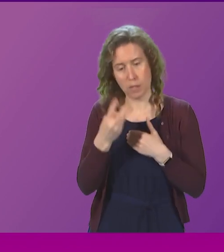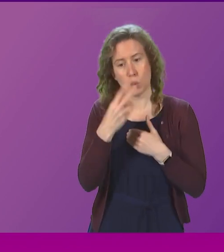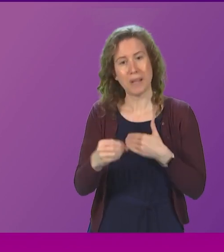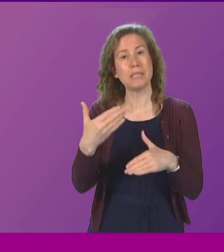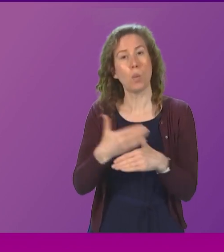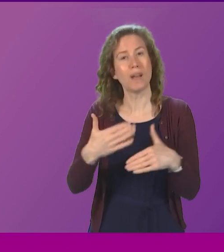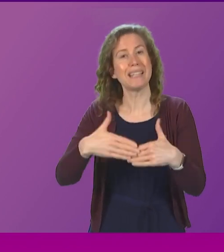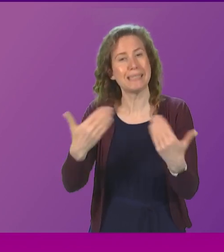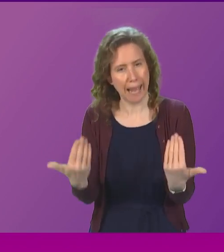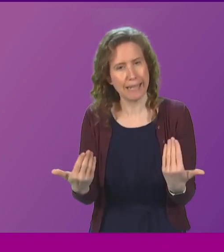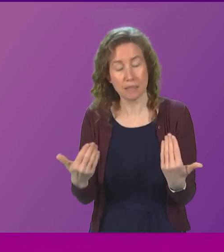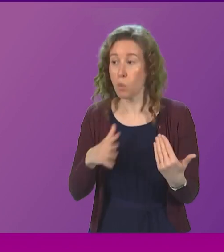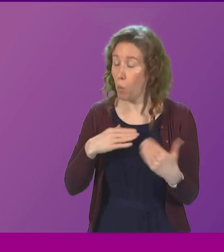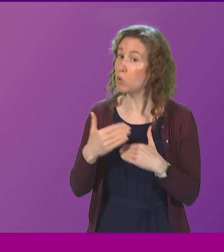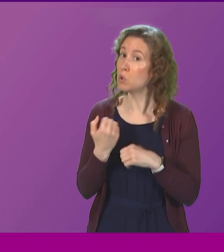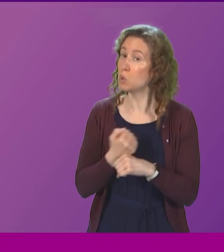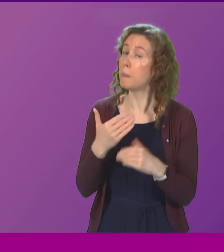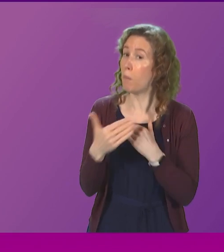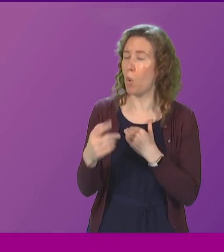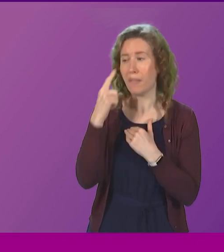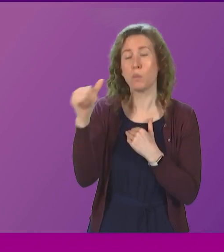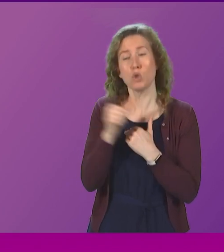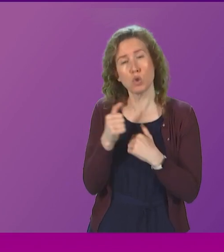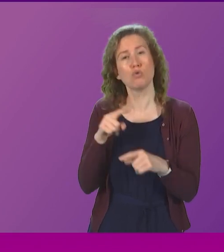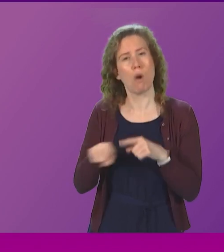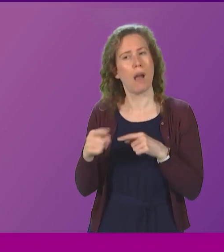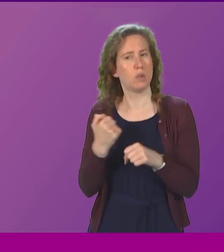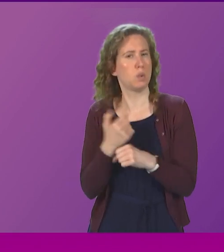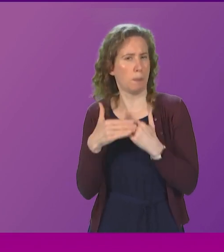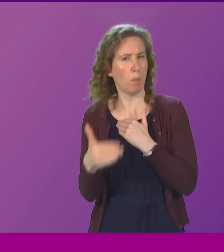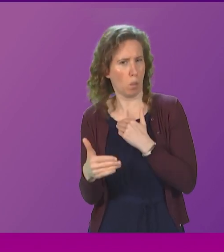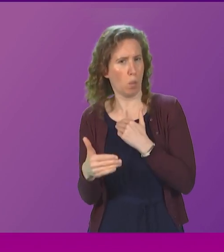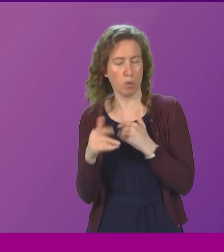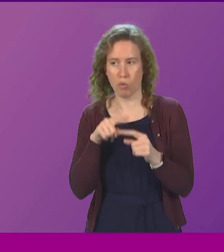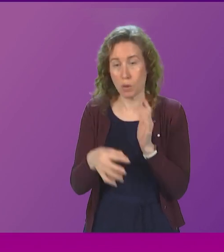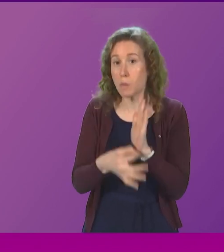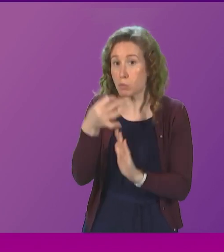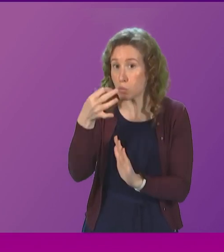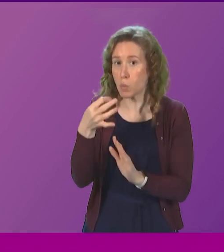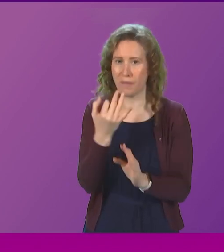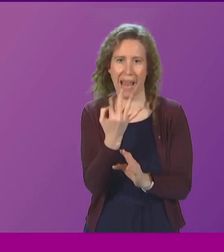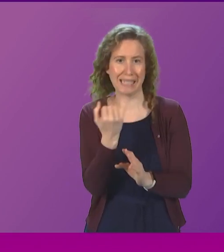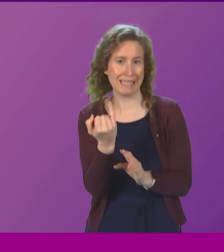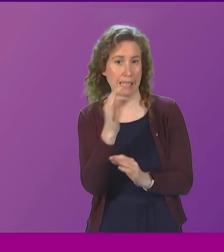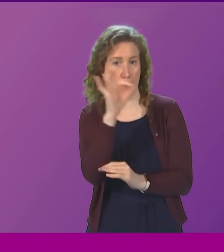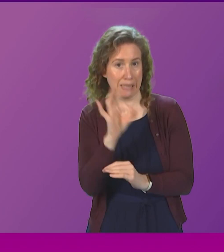We want to do more, and we should see whether we can improve that rate of response, where